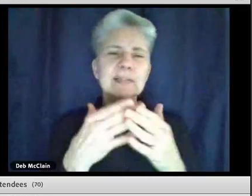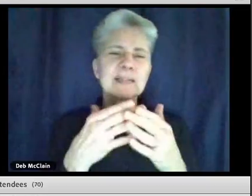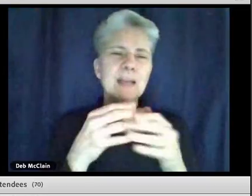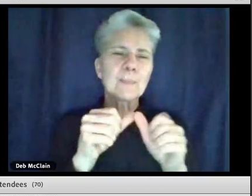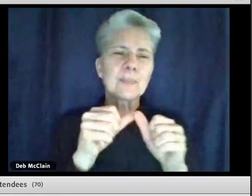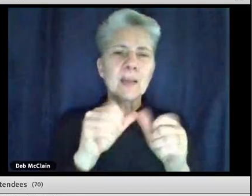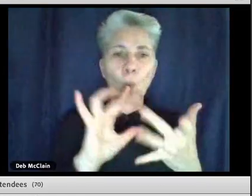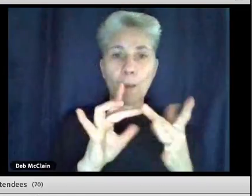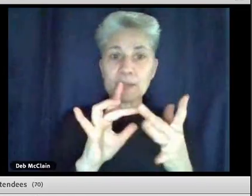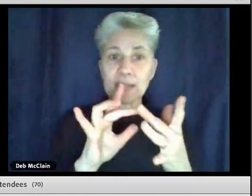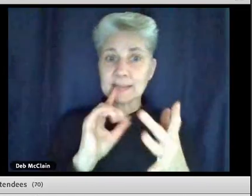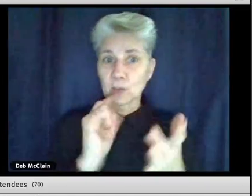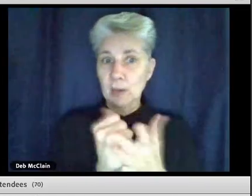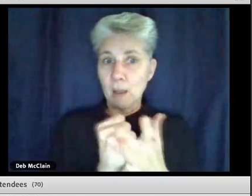some sites that can help.